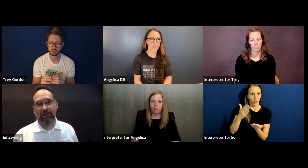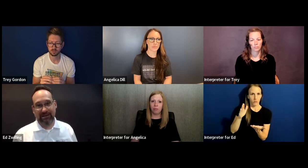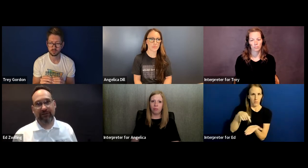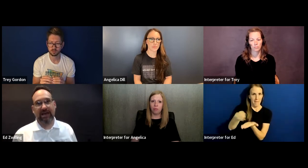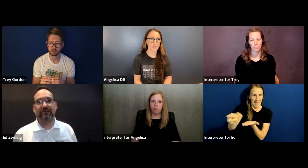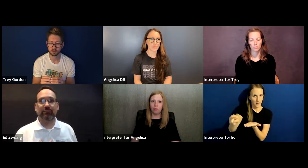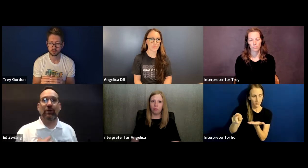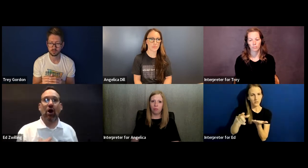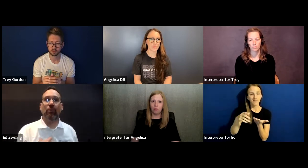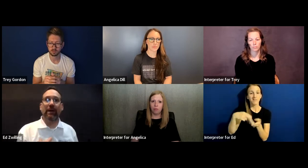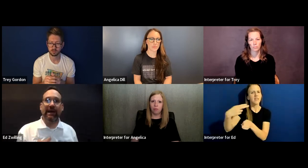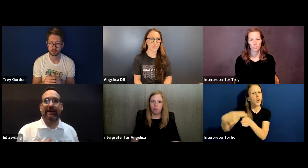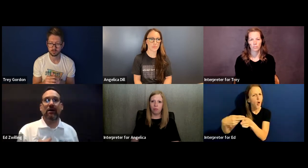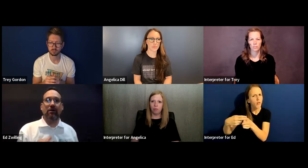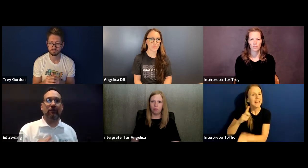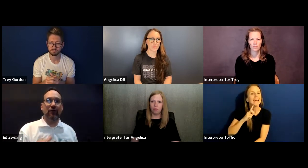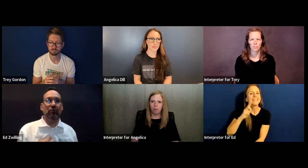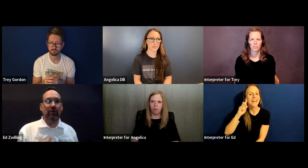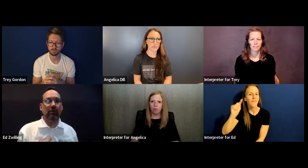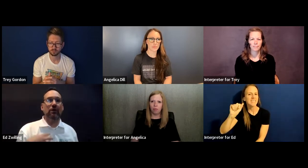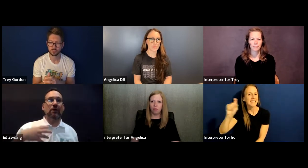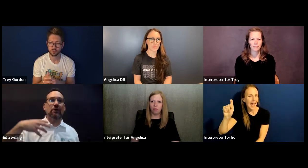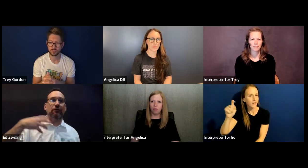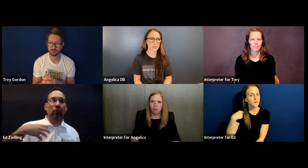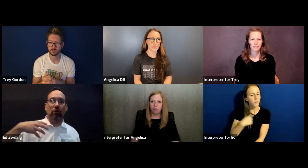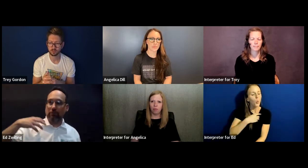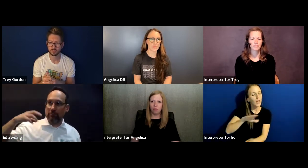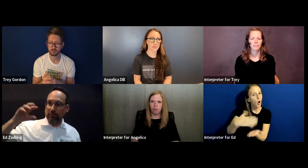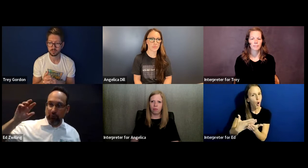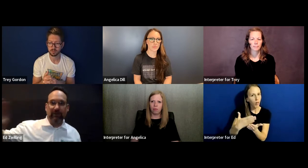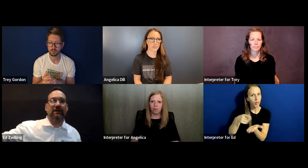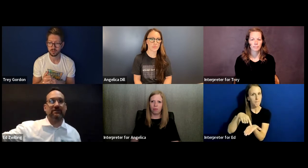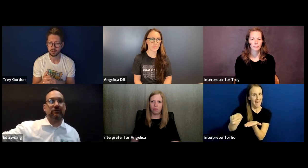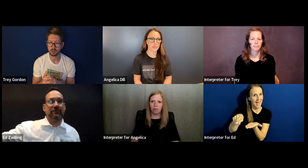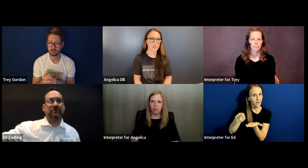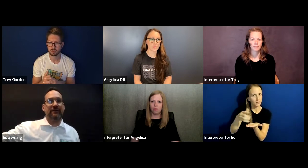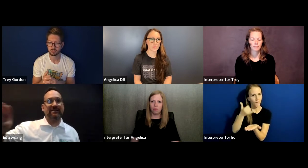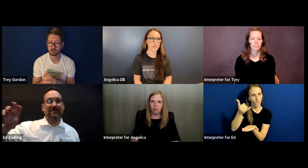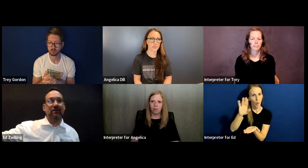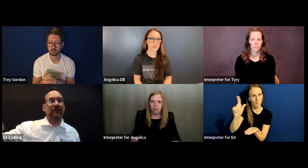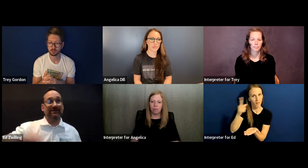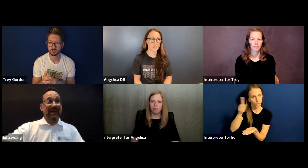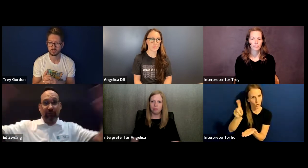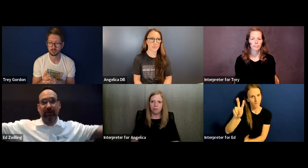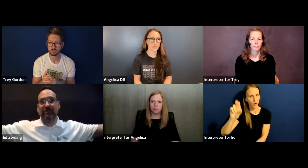a death tax but we all pay on our phone bill for the relay service that's there because everybody